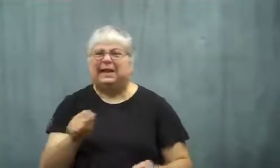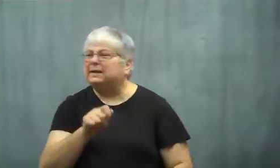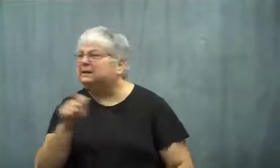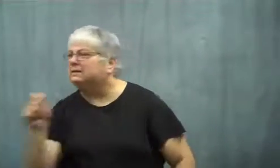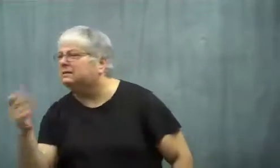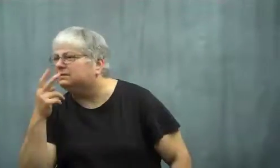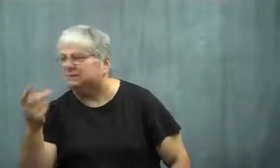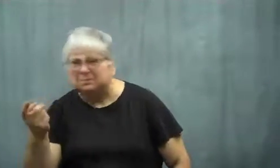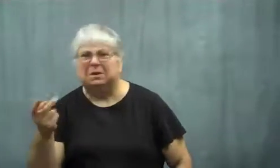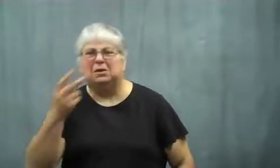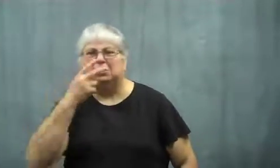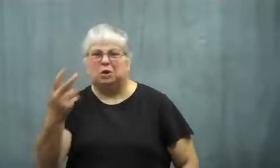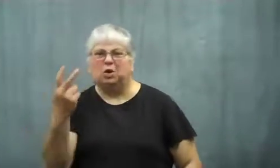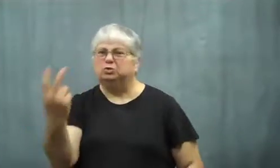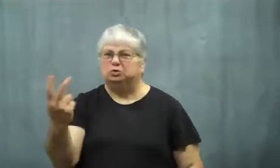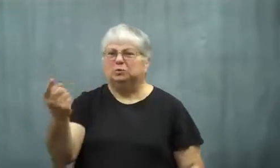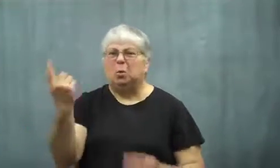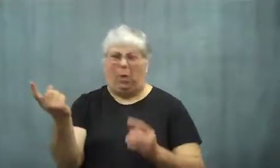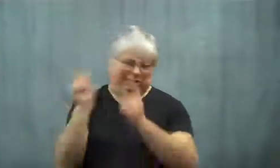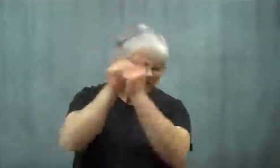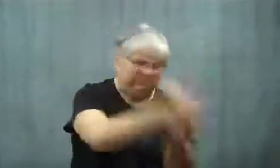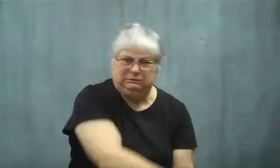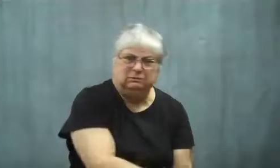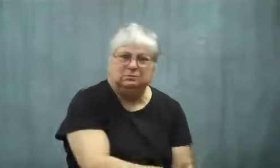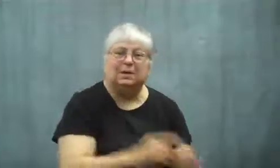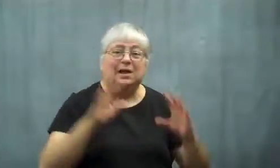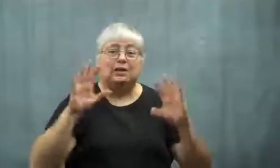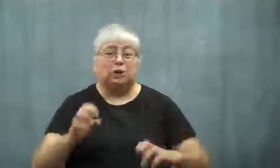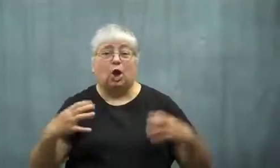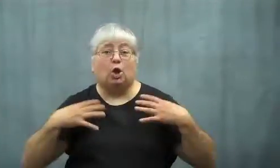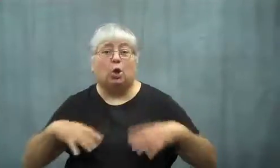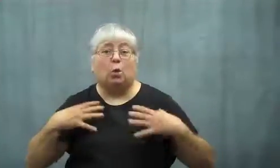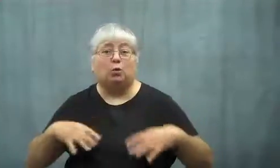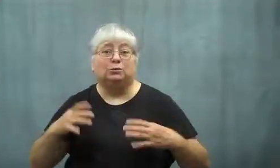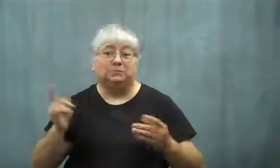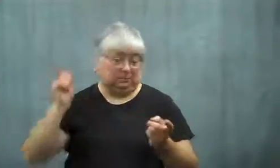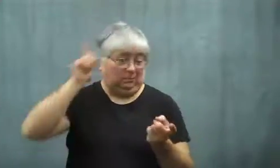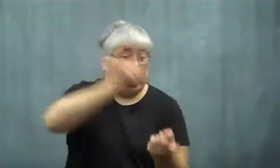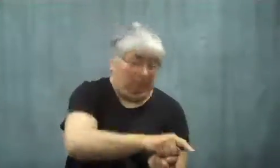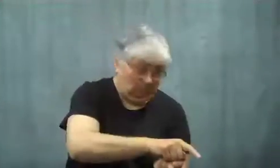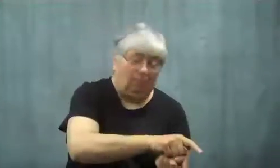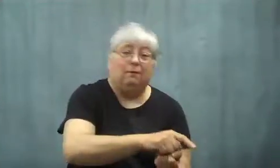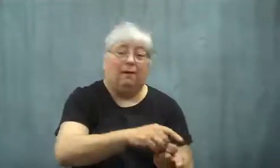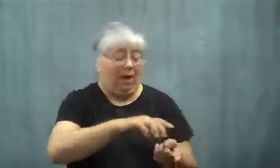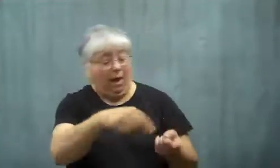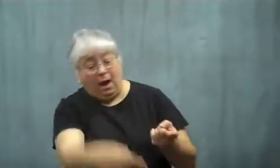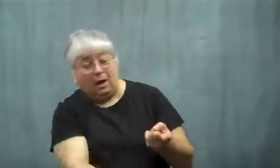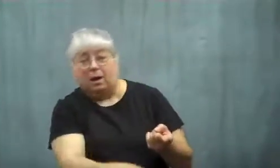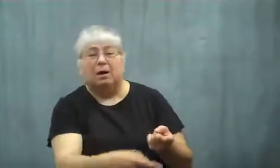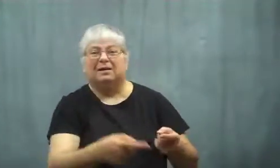He looked out, and saw two people struggling on the ground. The one with dark clothing was on top.